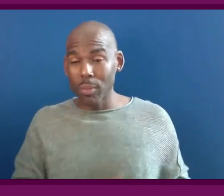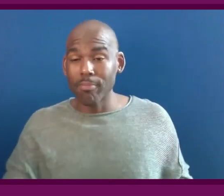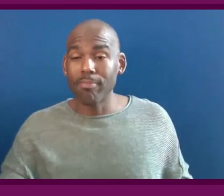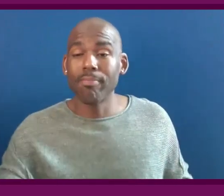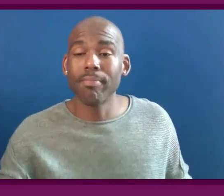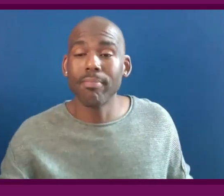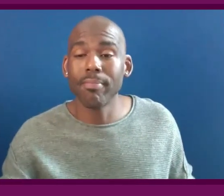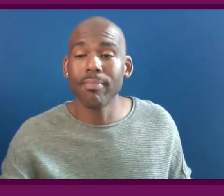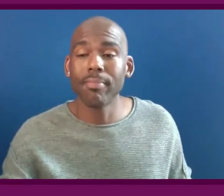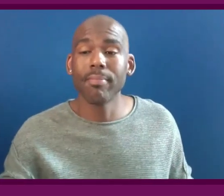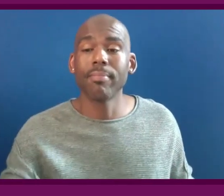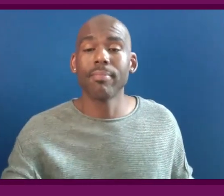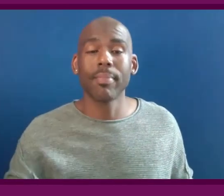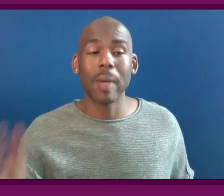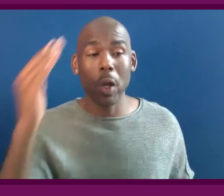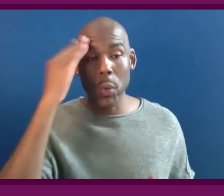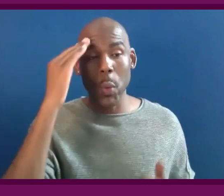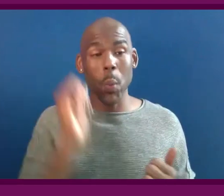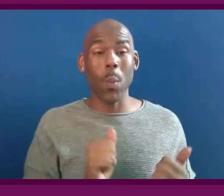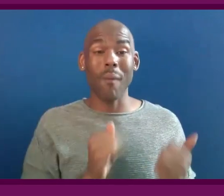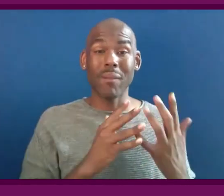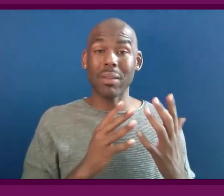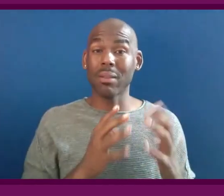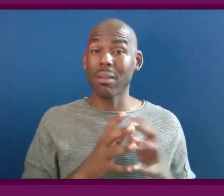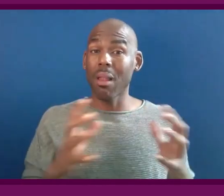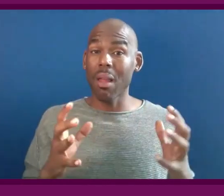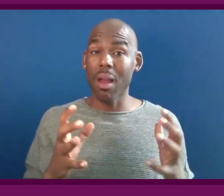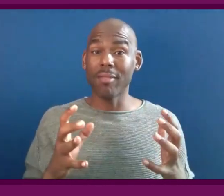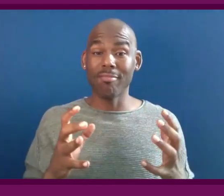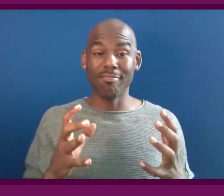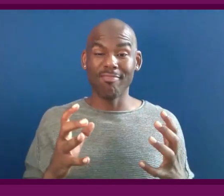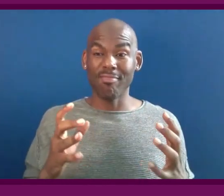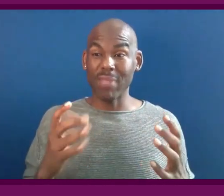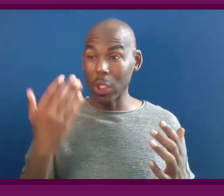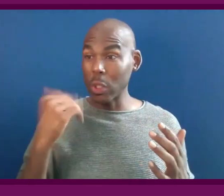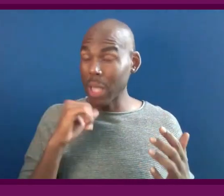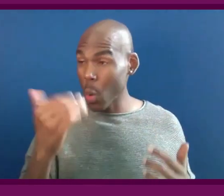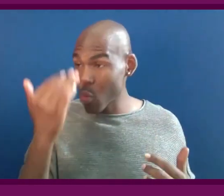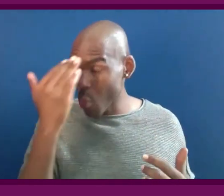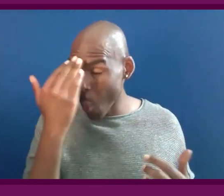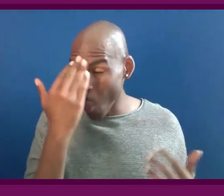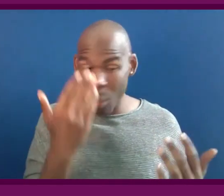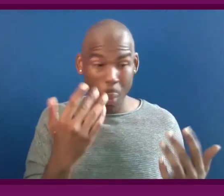I know that we are facing a lot of unknowns and transitional feelings.